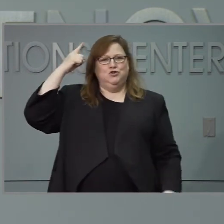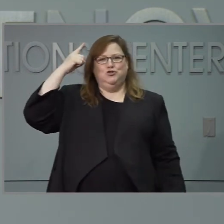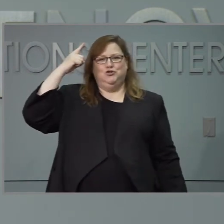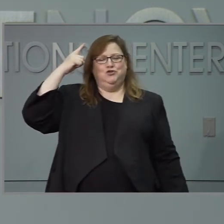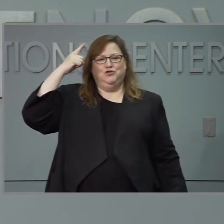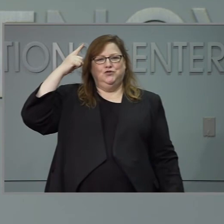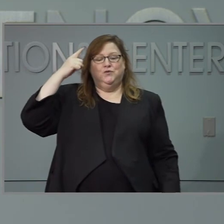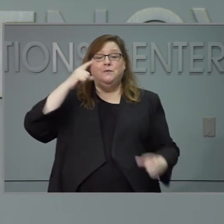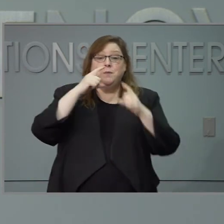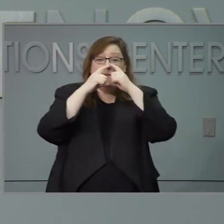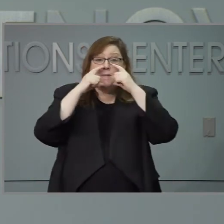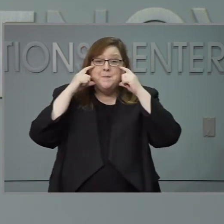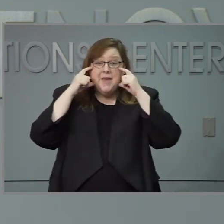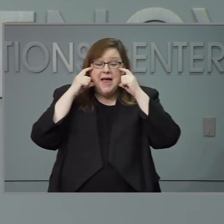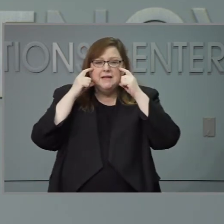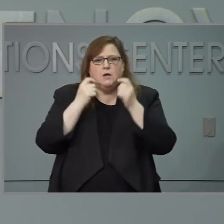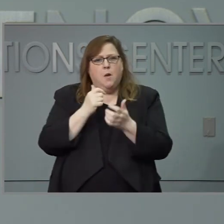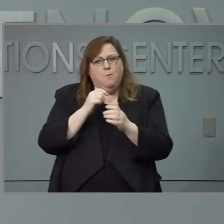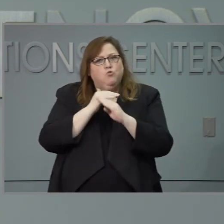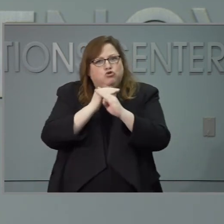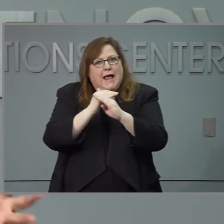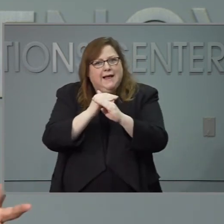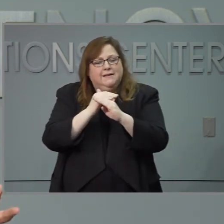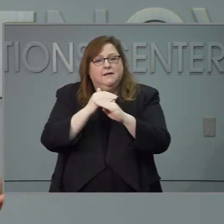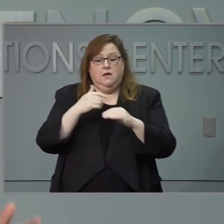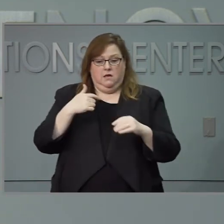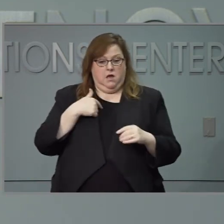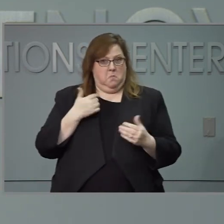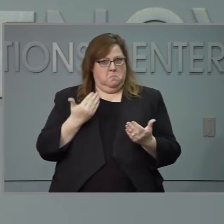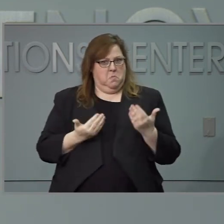PERO NO LO HACEN. ESTOS VALES PARA LAS ESCUELAS PRIVADAS, ¿HAS